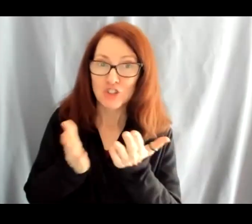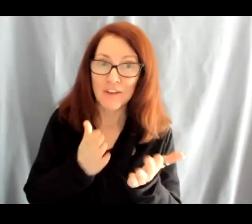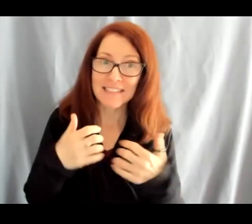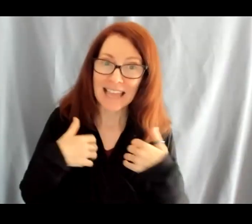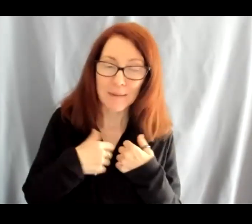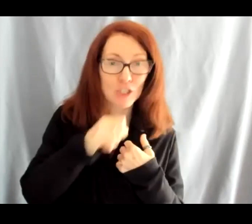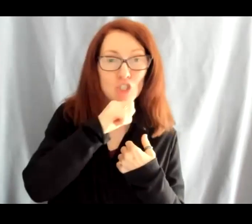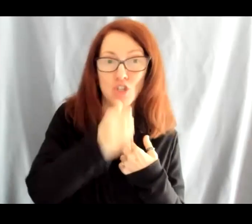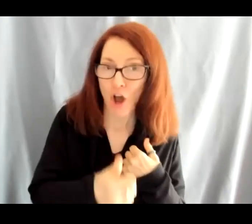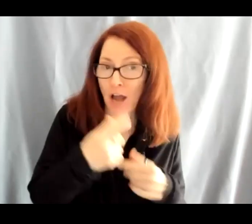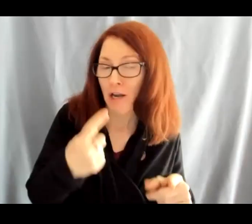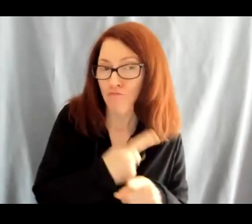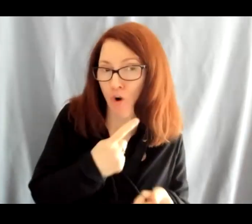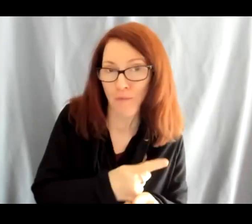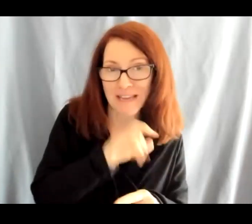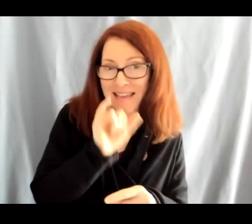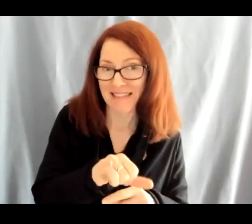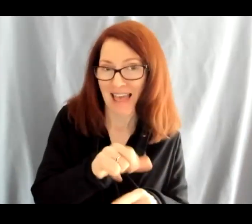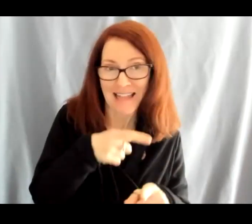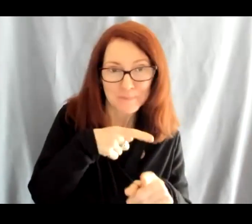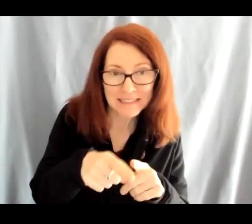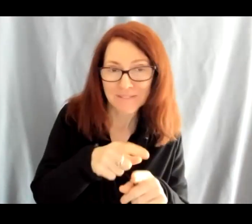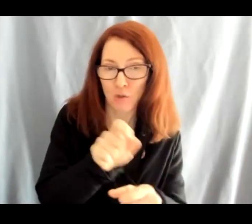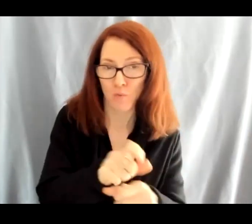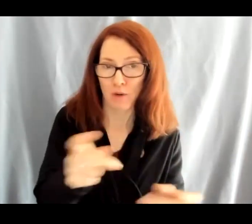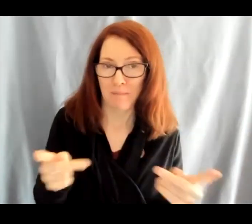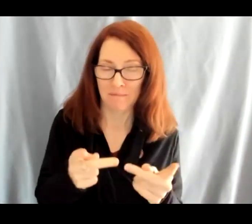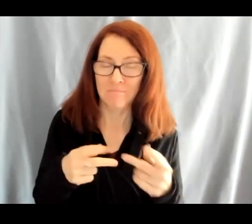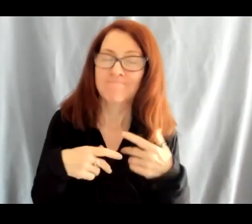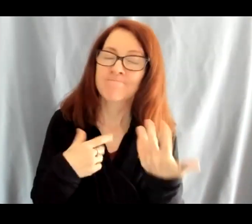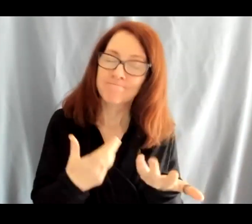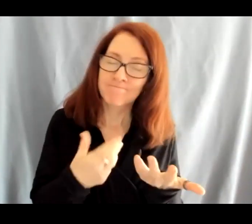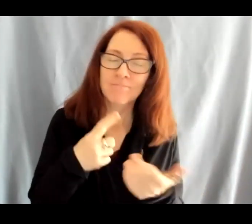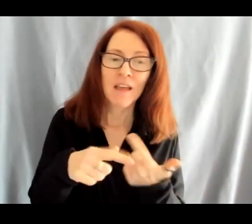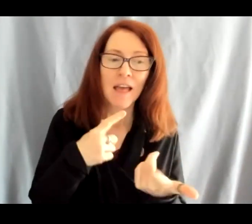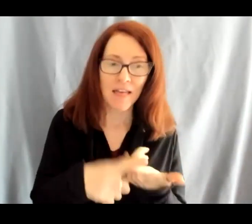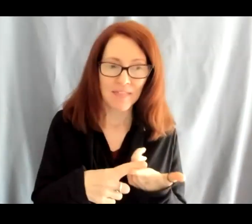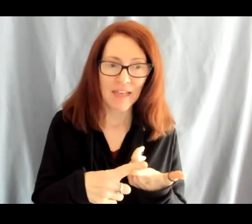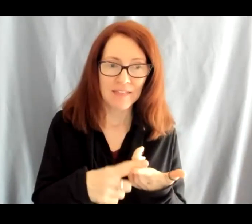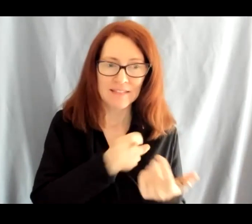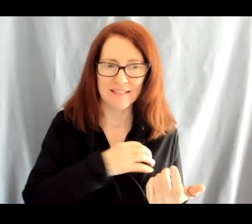in that specific workplace um then you know the employee doesn't get to sort of necessarily